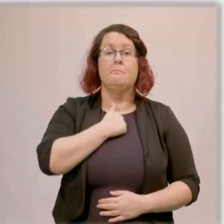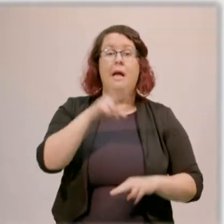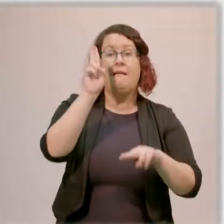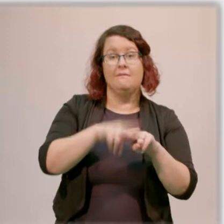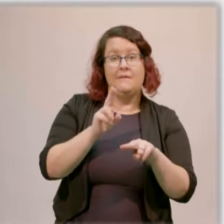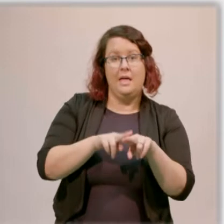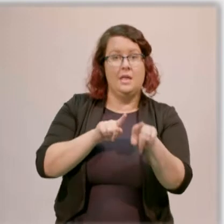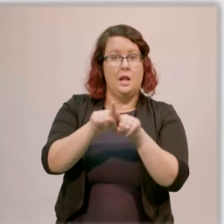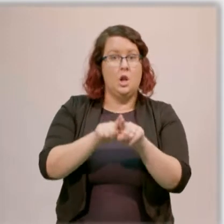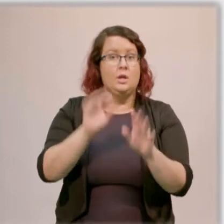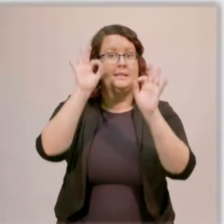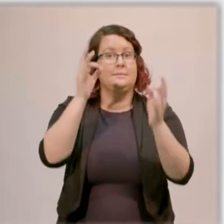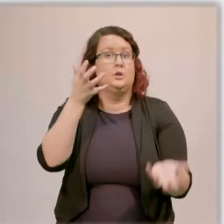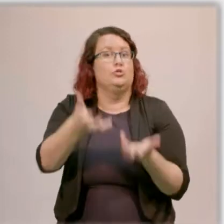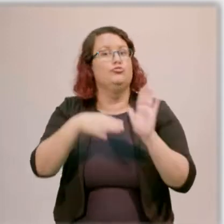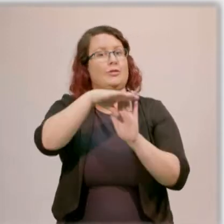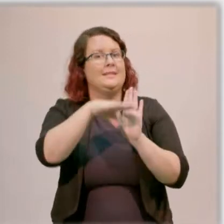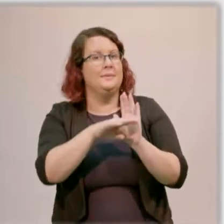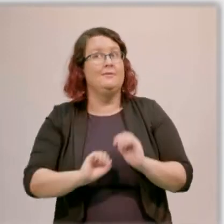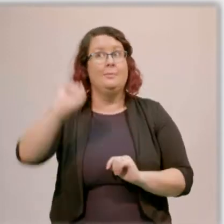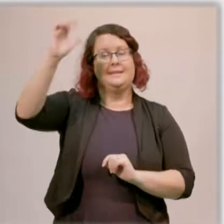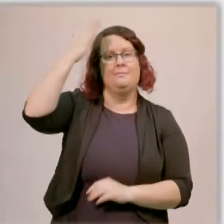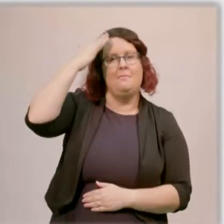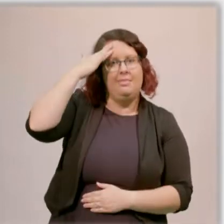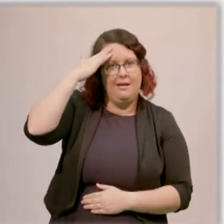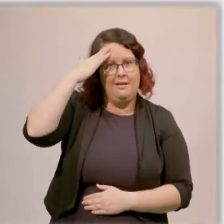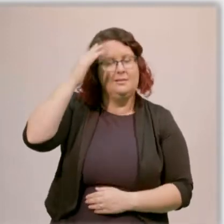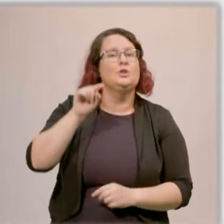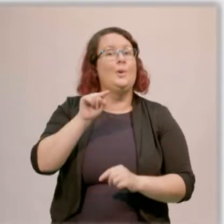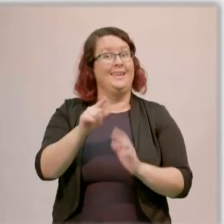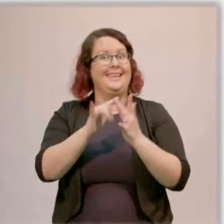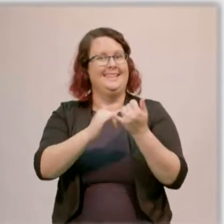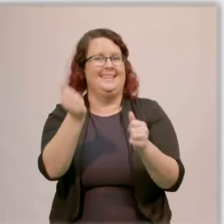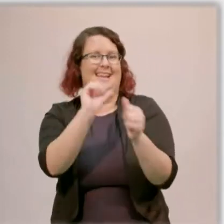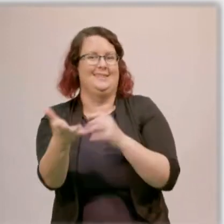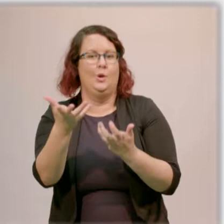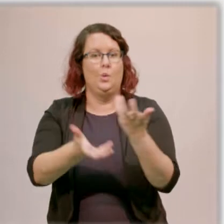"My father learned special recipes from his mother, so he is an excellent cook."